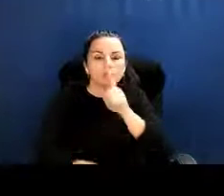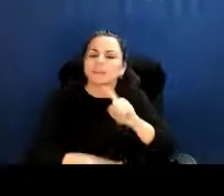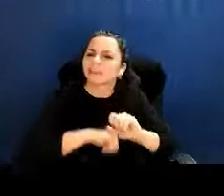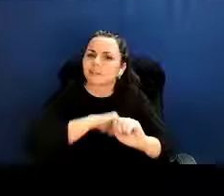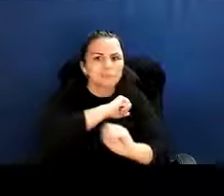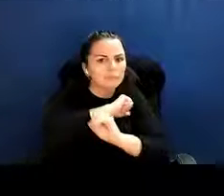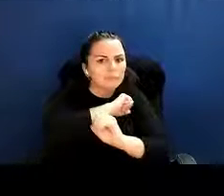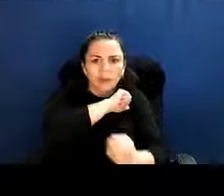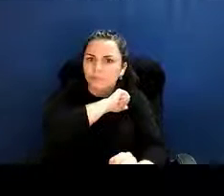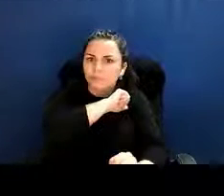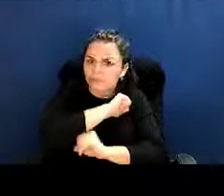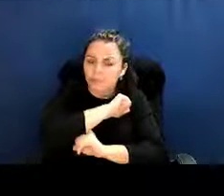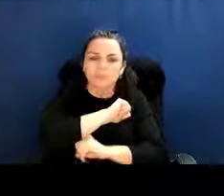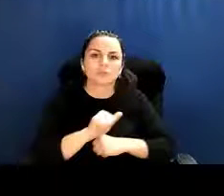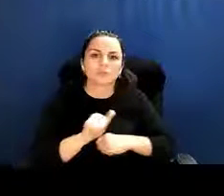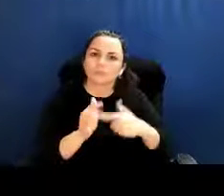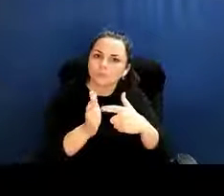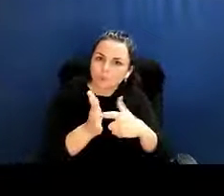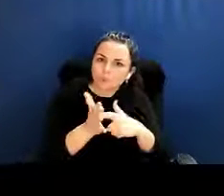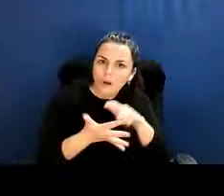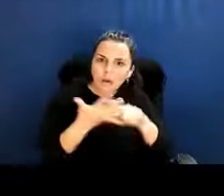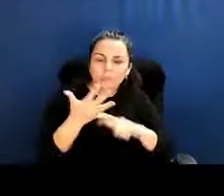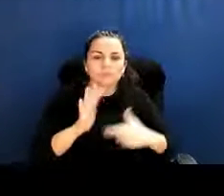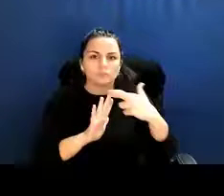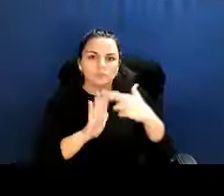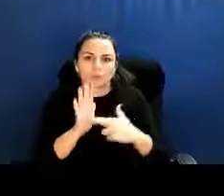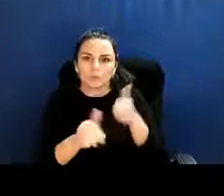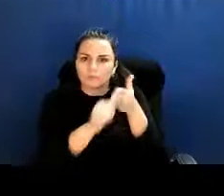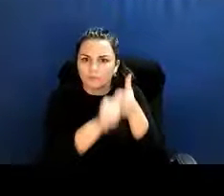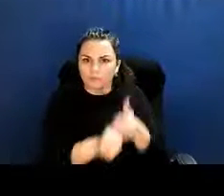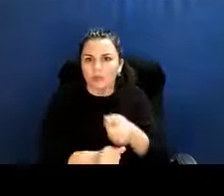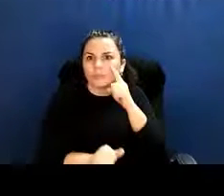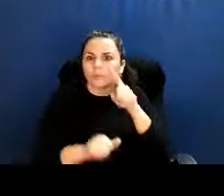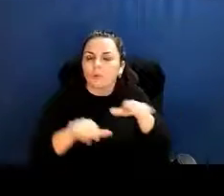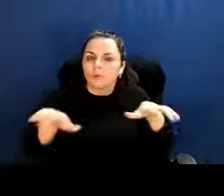on how research ought to be conducted. And we call it the common rule.